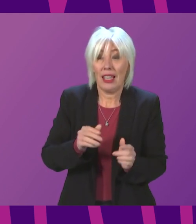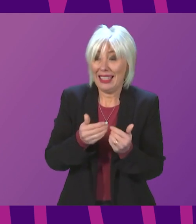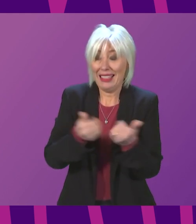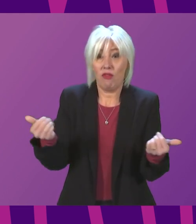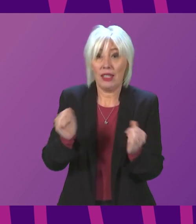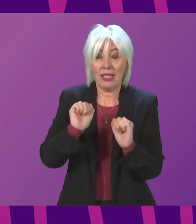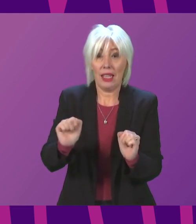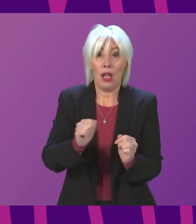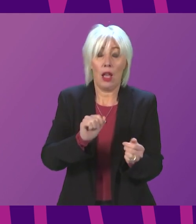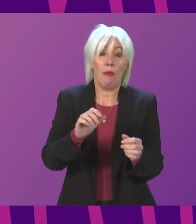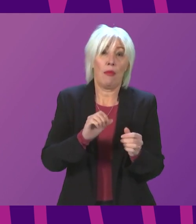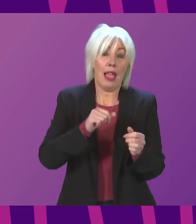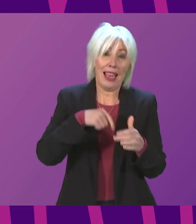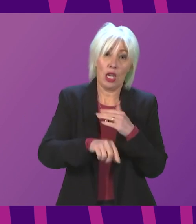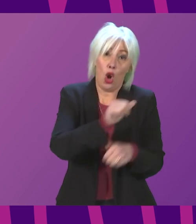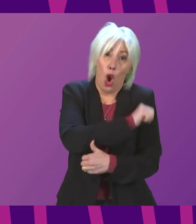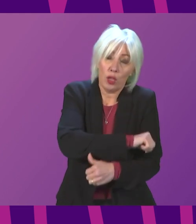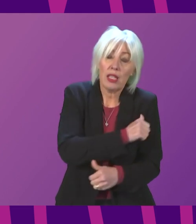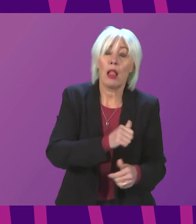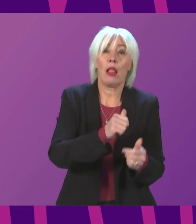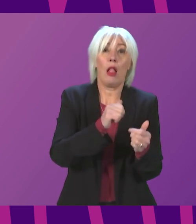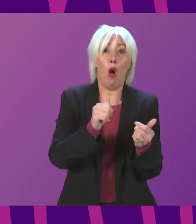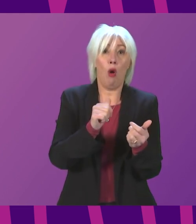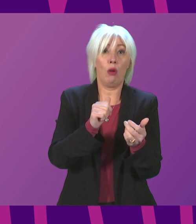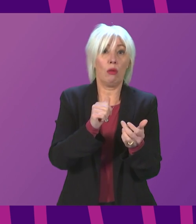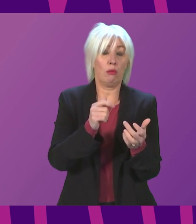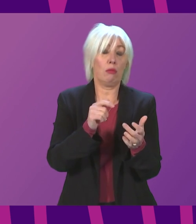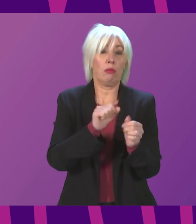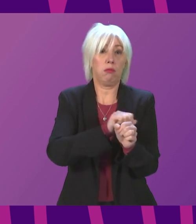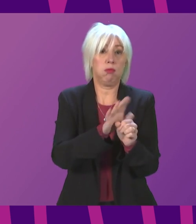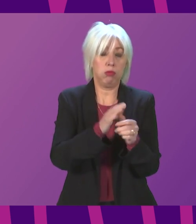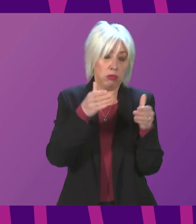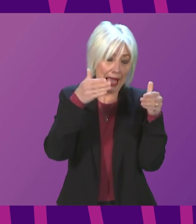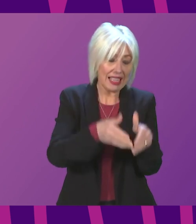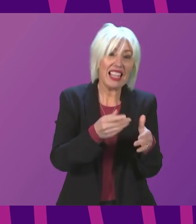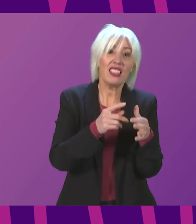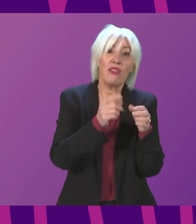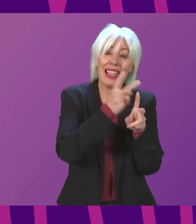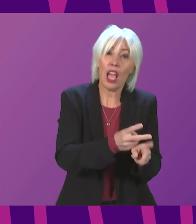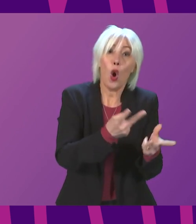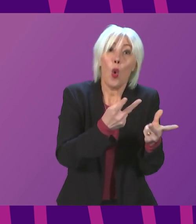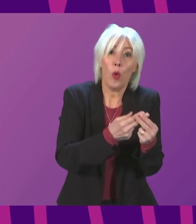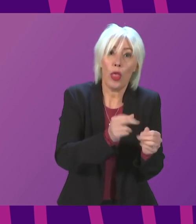being in hospital or intensive care because of Covid, especially if there is an outbreak in a hospital.